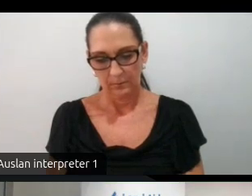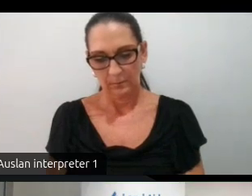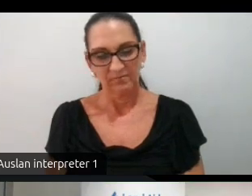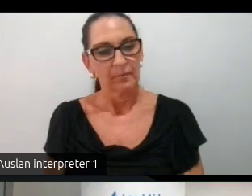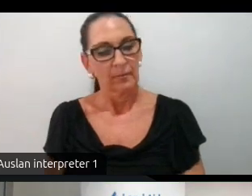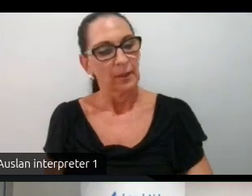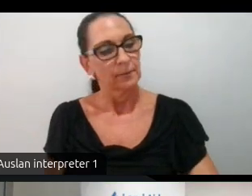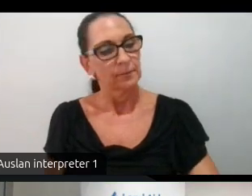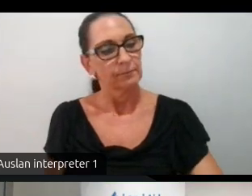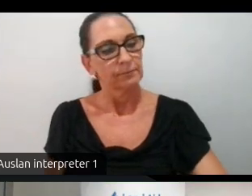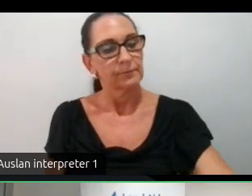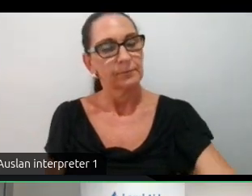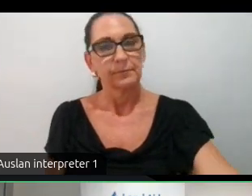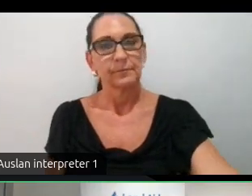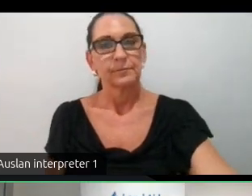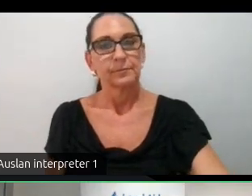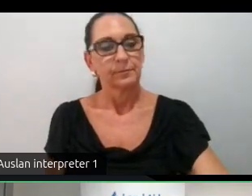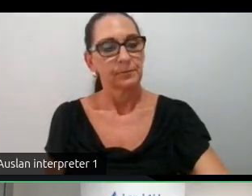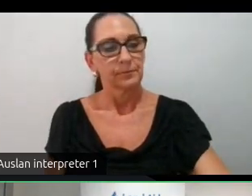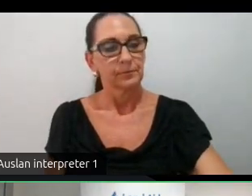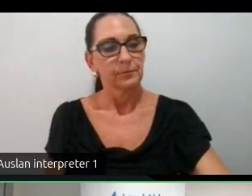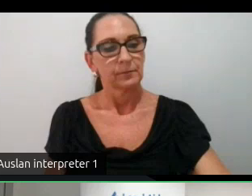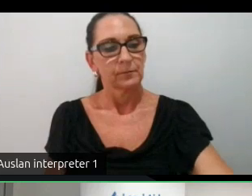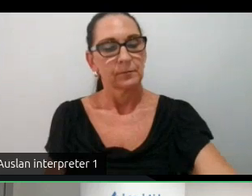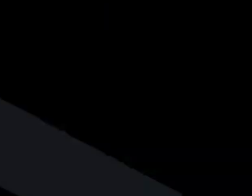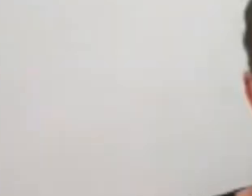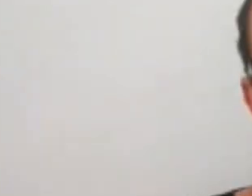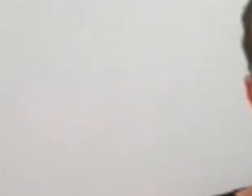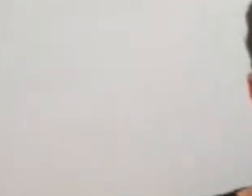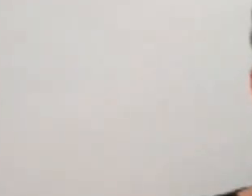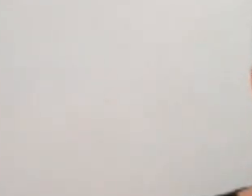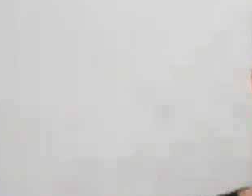category at almost 50%. I'll just do a couple more seconds and close that off.